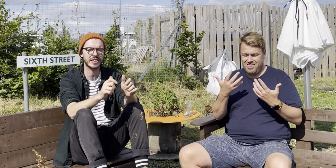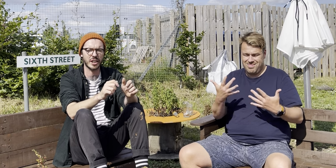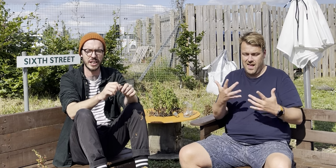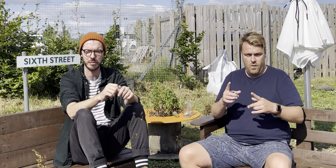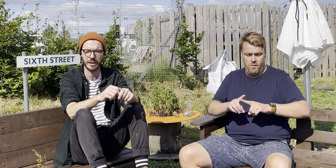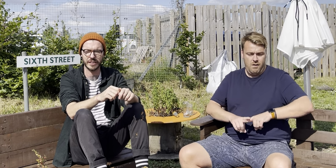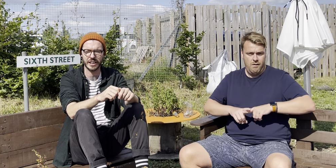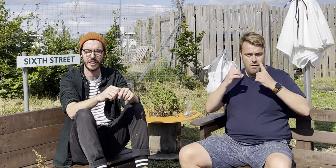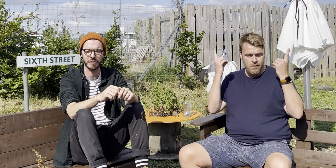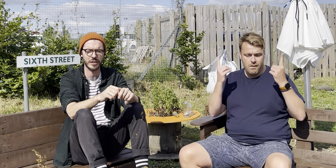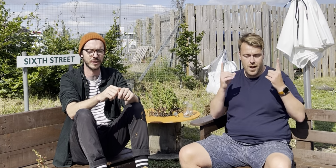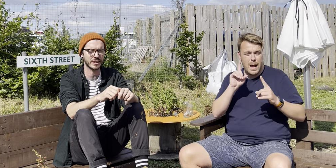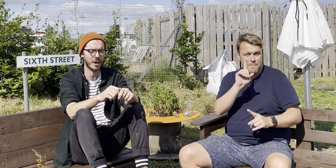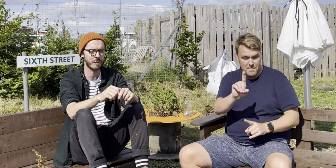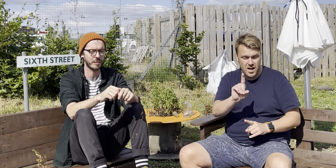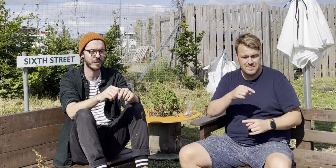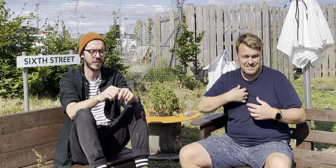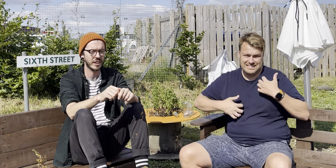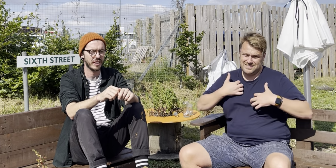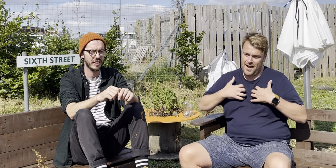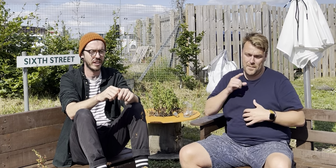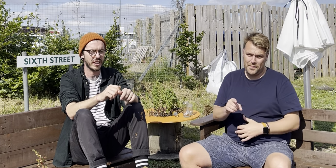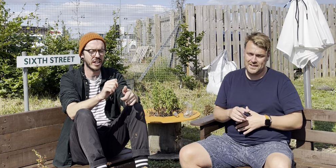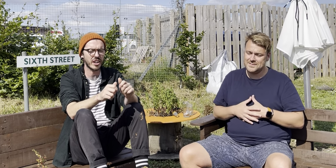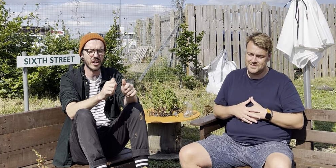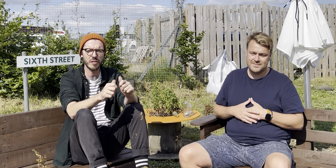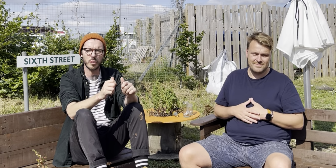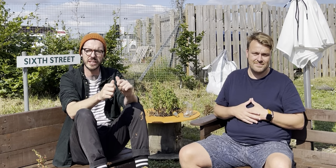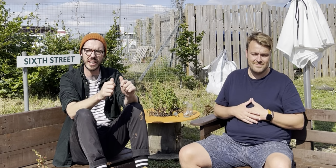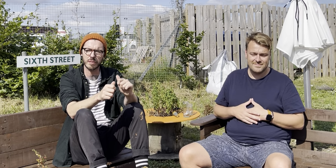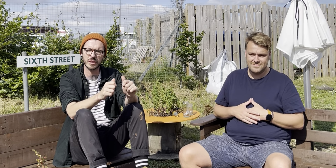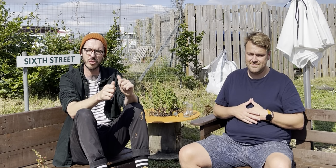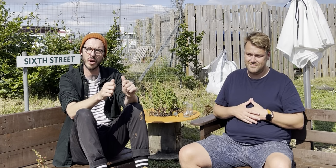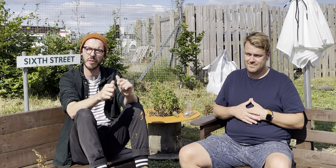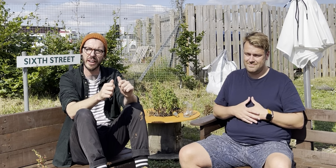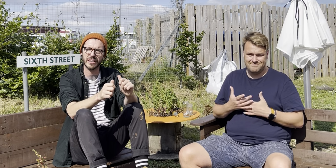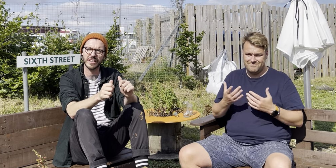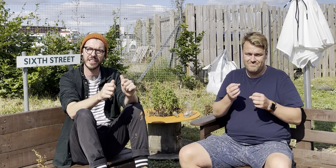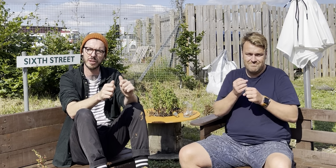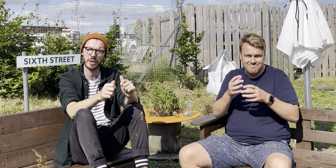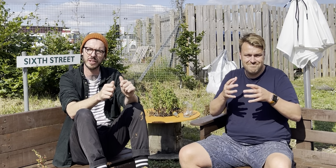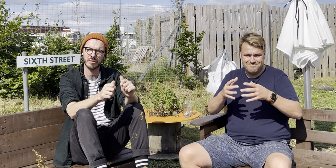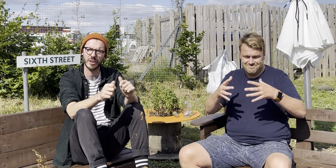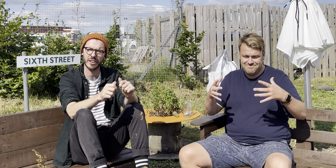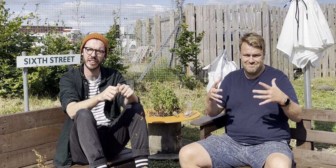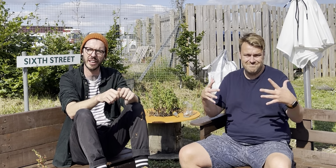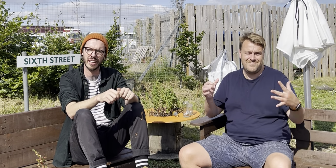excited about that it feels um it kind of always keeps growing this piece of work and